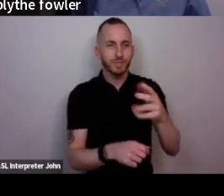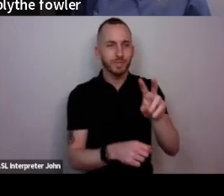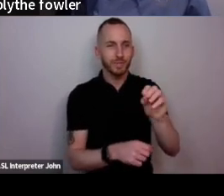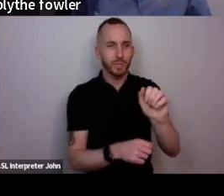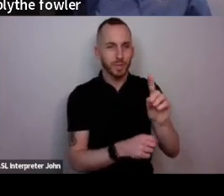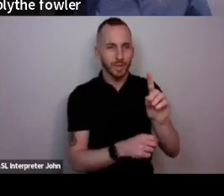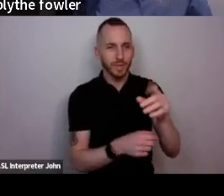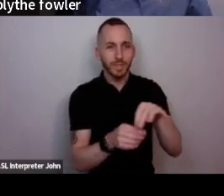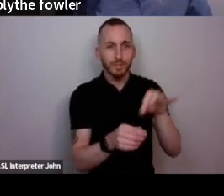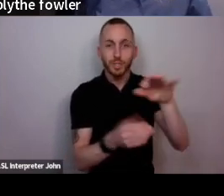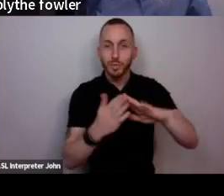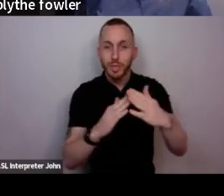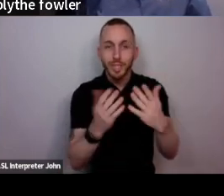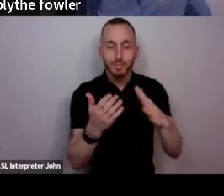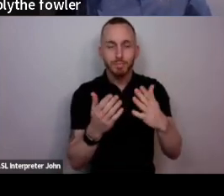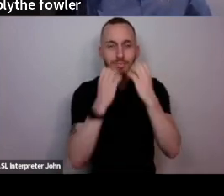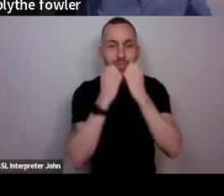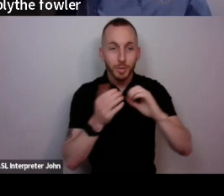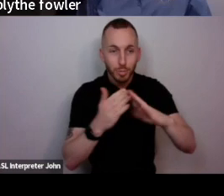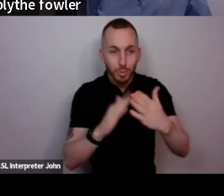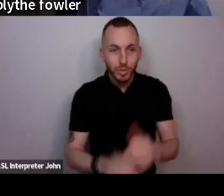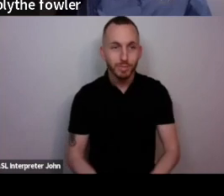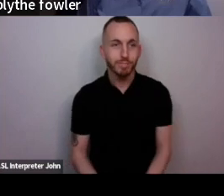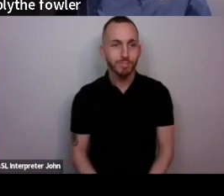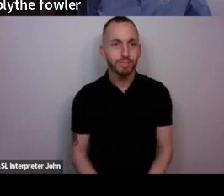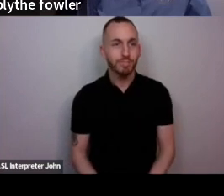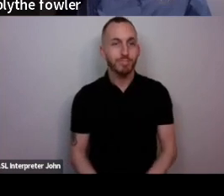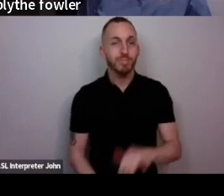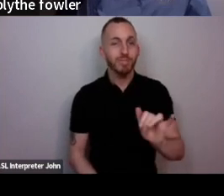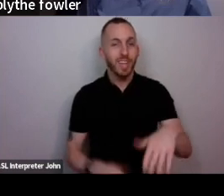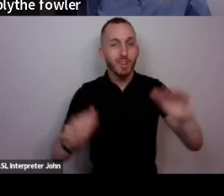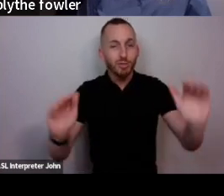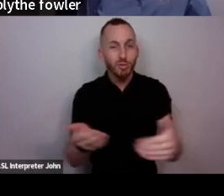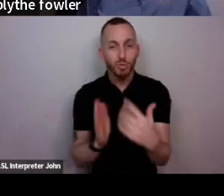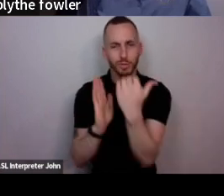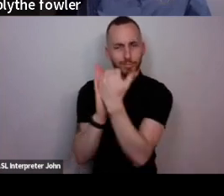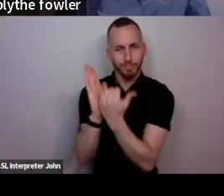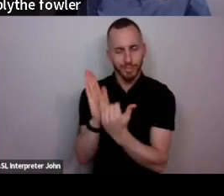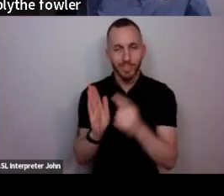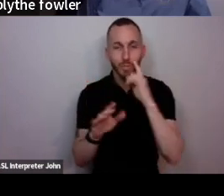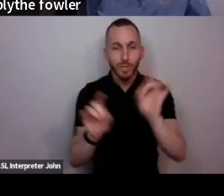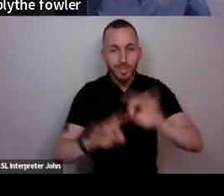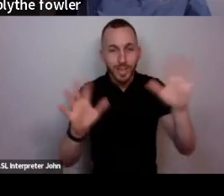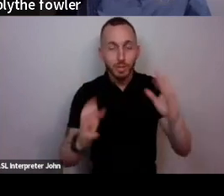It's an introduction to the Guidelines for Disaster Emotional Care and Disaster